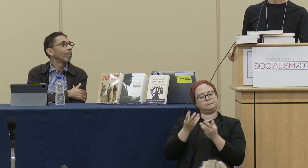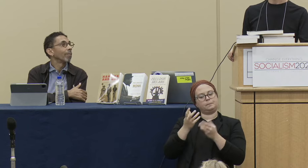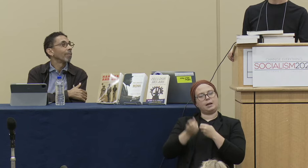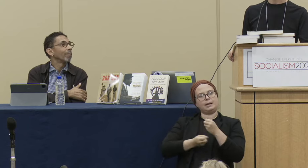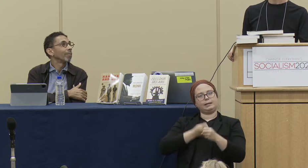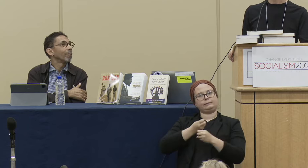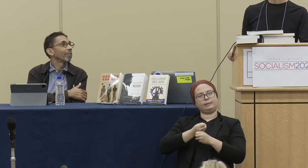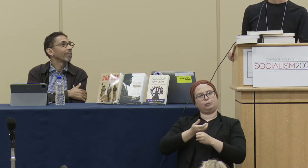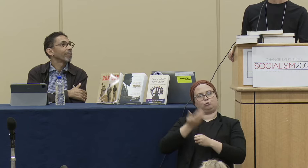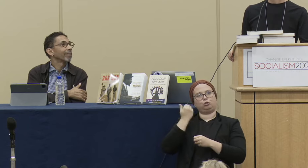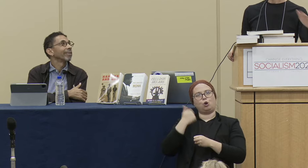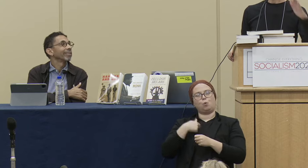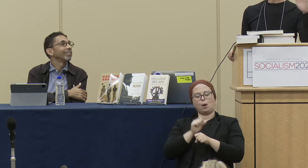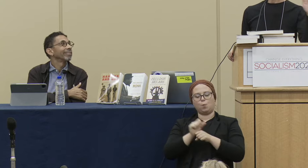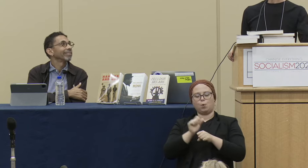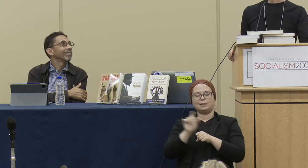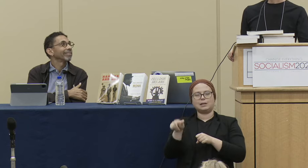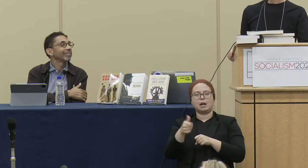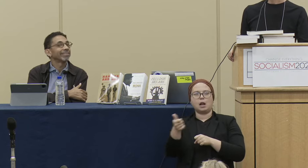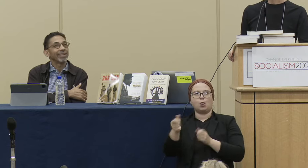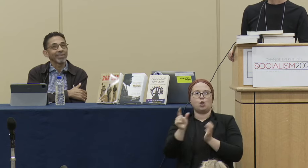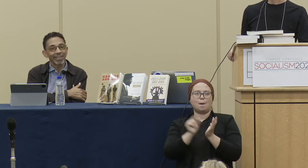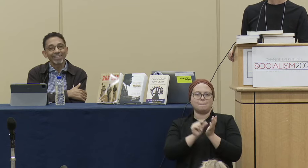. I was very fortunate to work with Manning many years ago